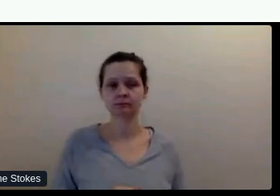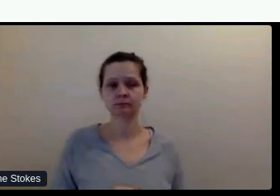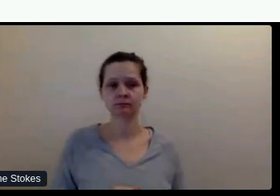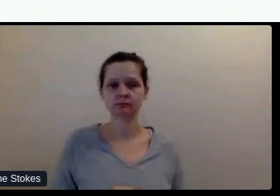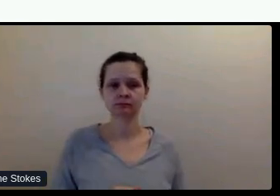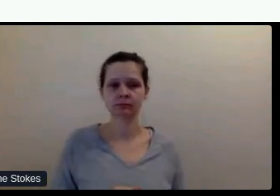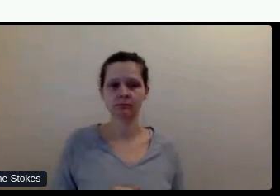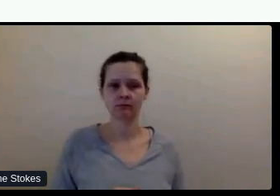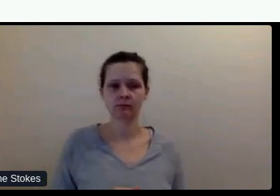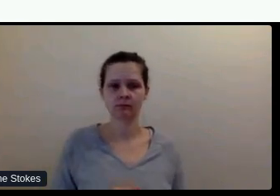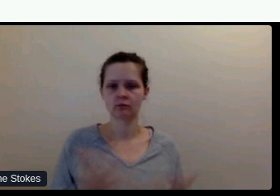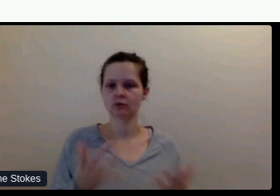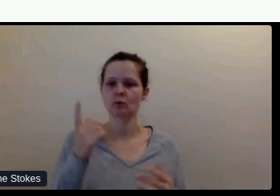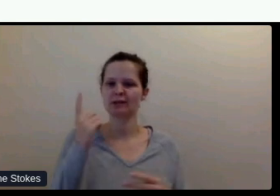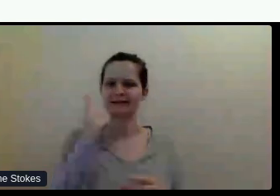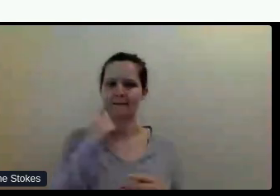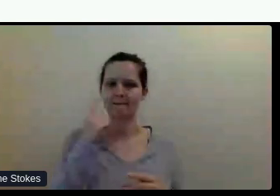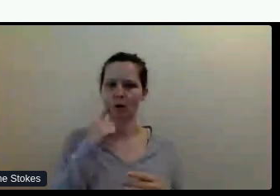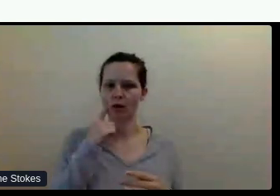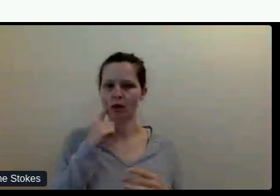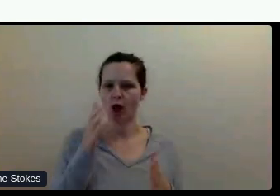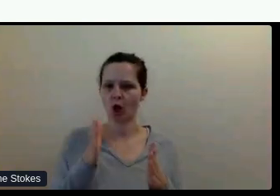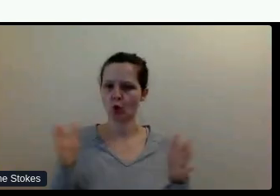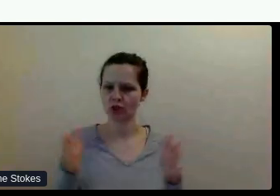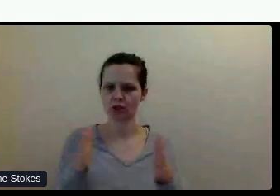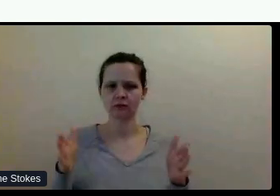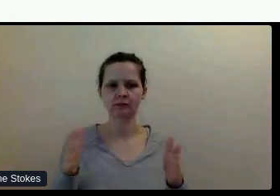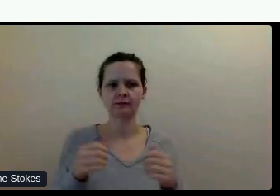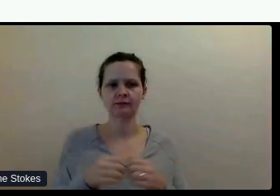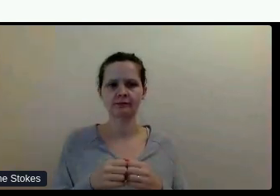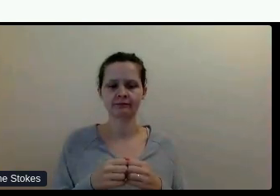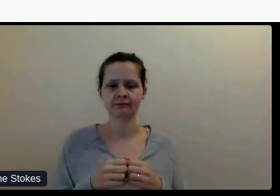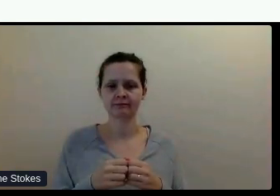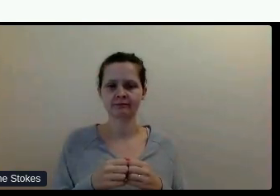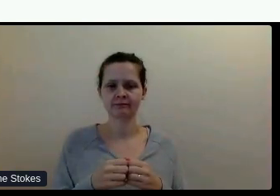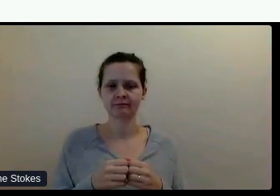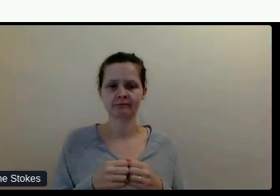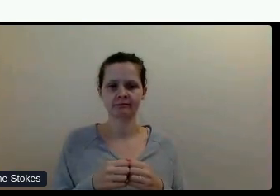just a simple accordion you can actually do it without using any JavaScript at all.